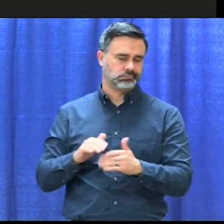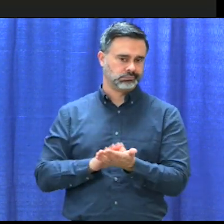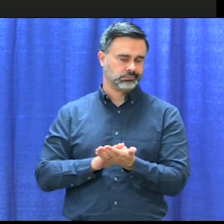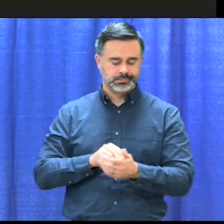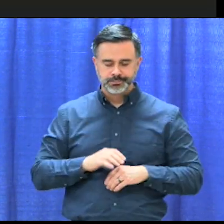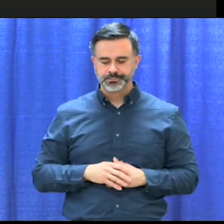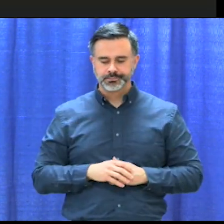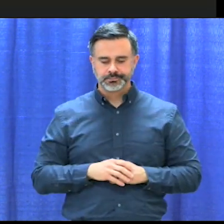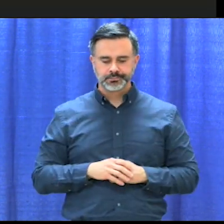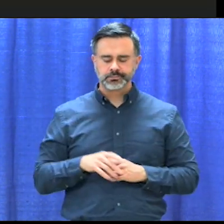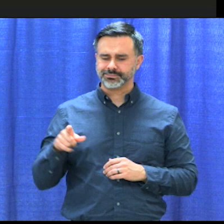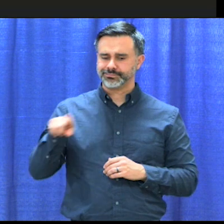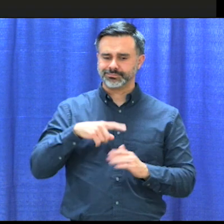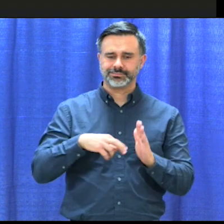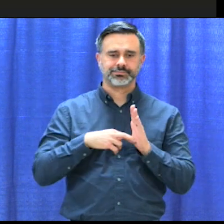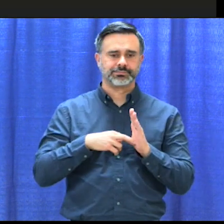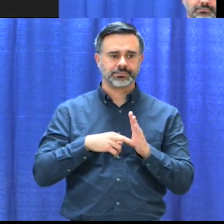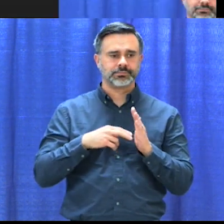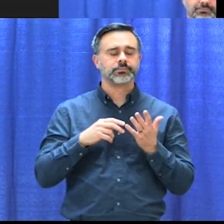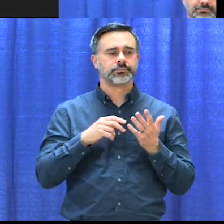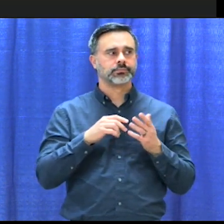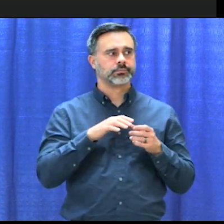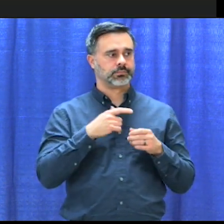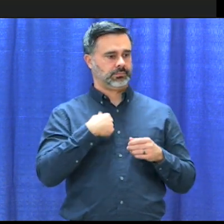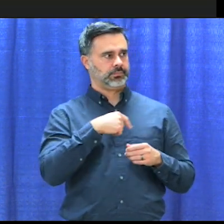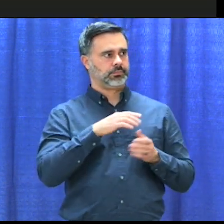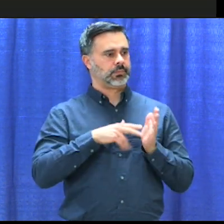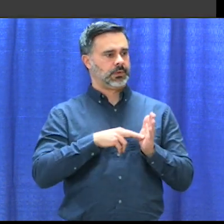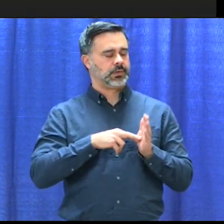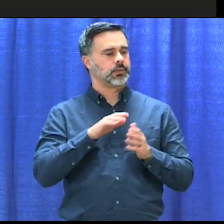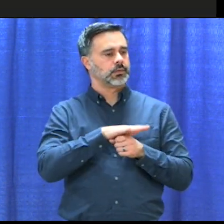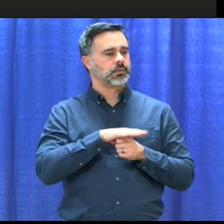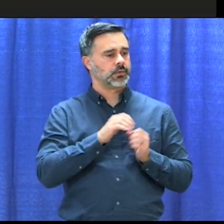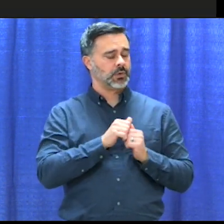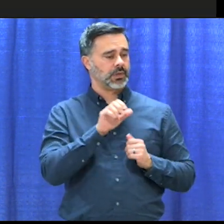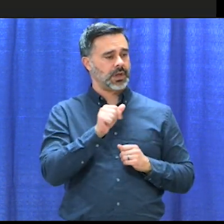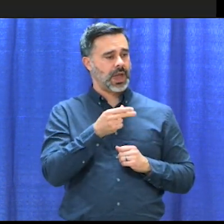Represent an area with Assemblymember Wood along with Aguiar Curry that has some of the